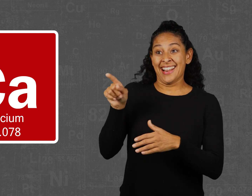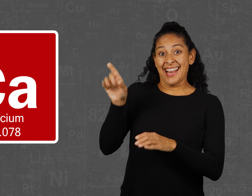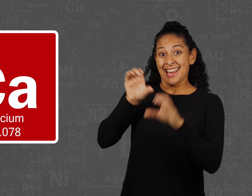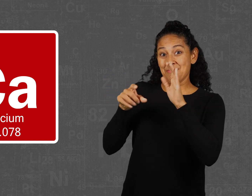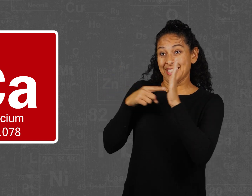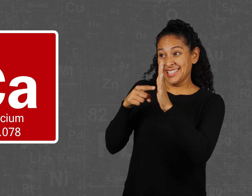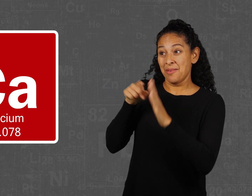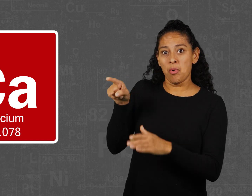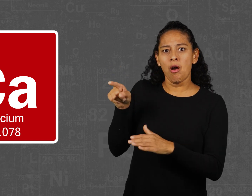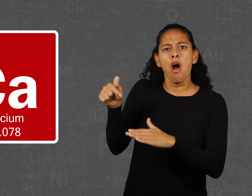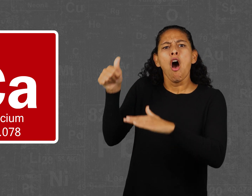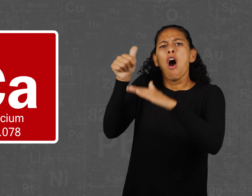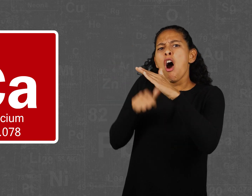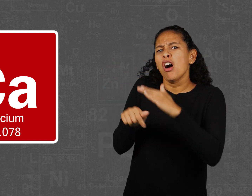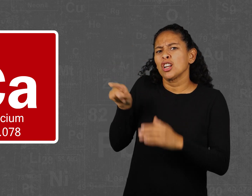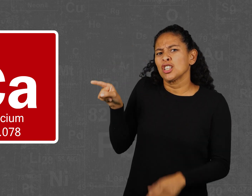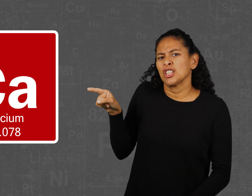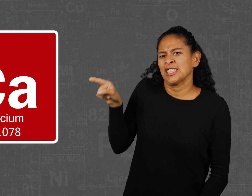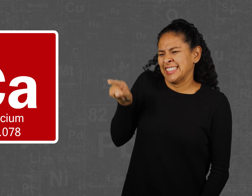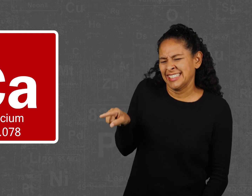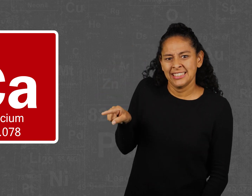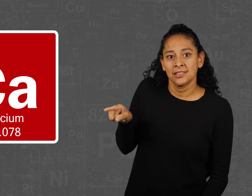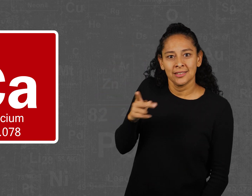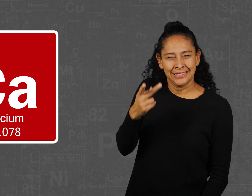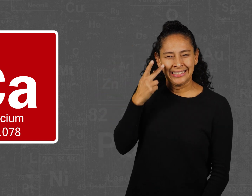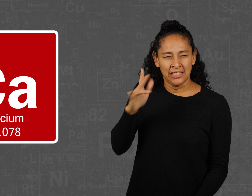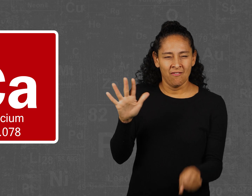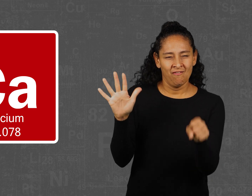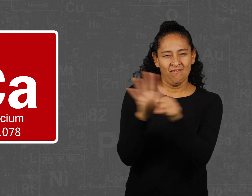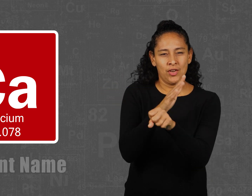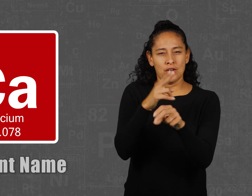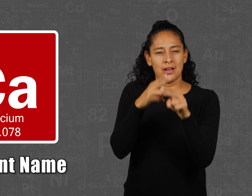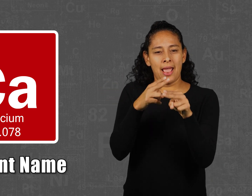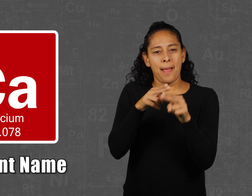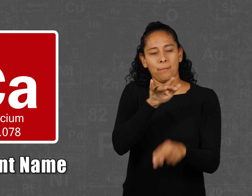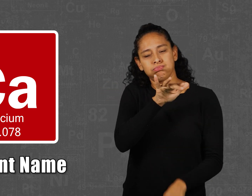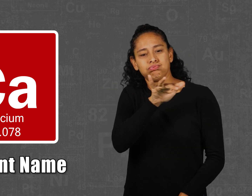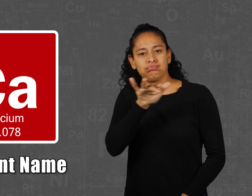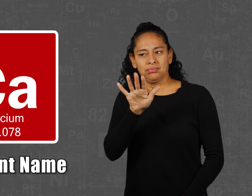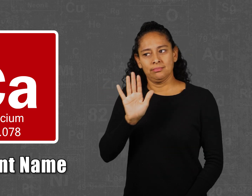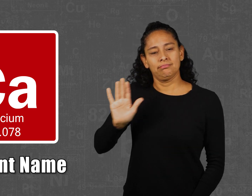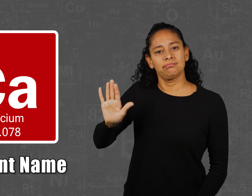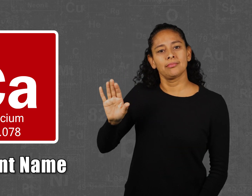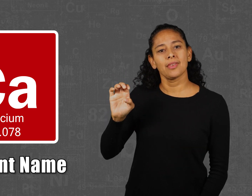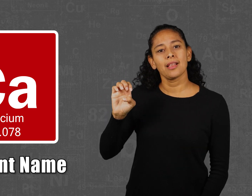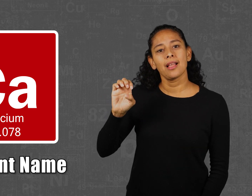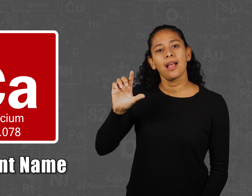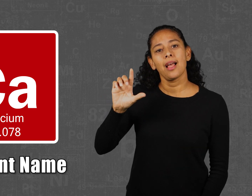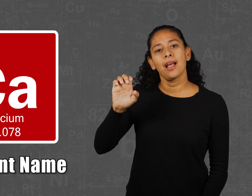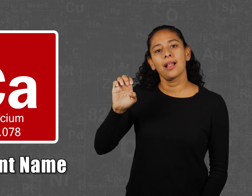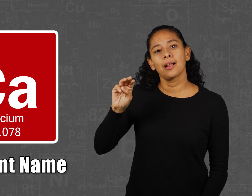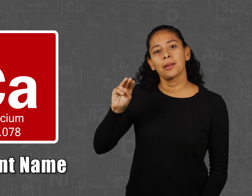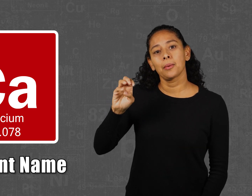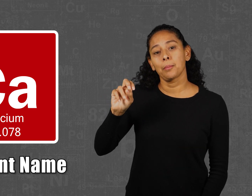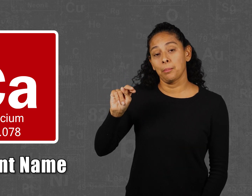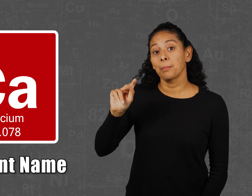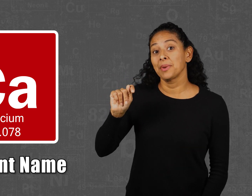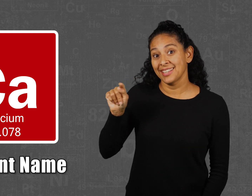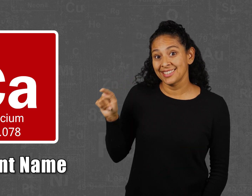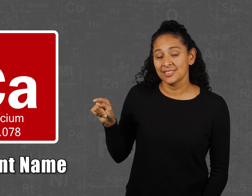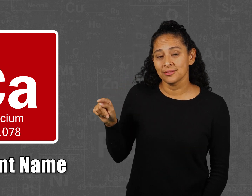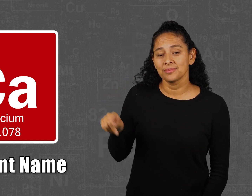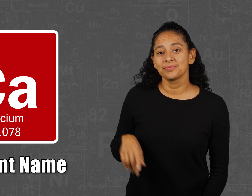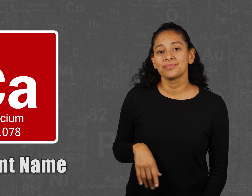Under the chemical symbol you can see the full name of the element.